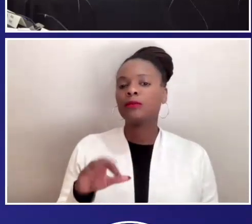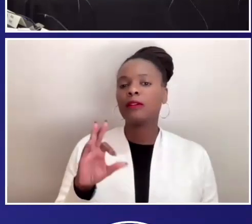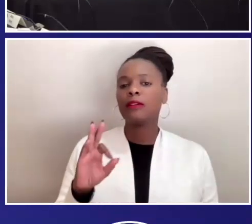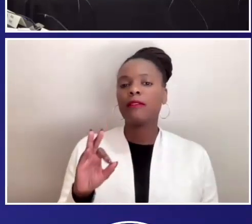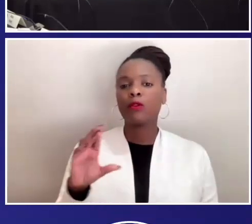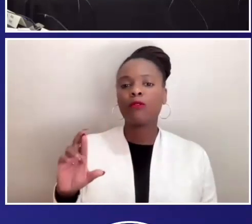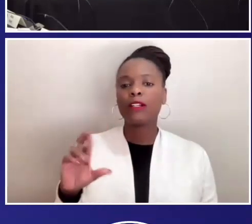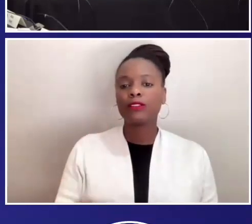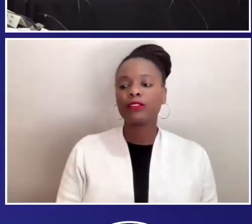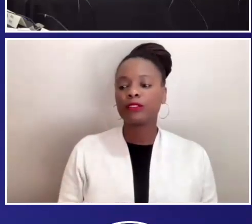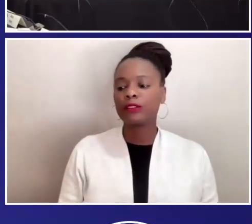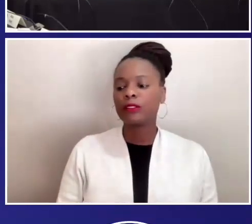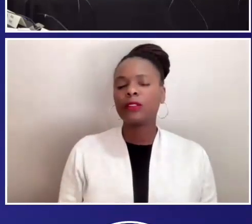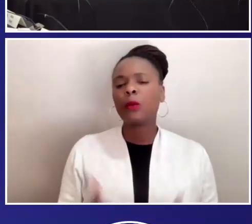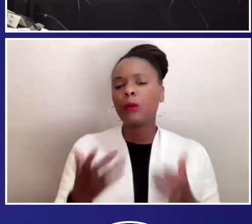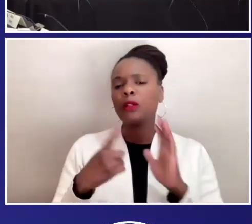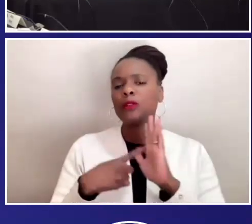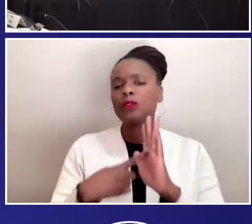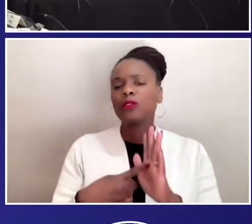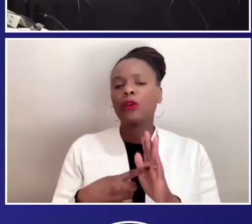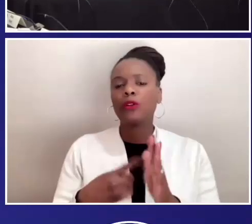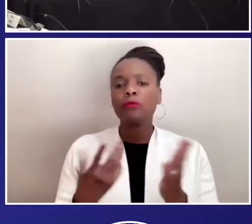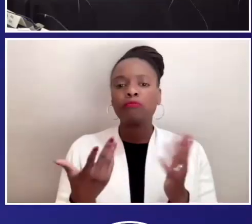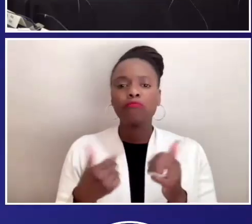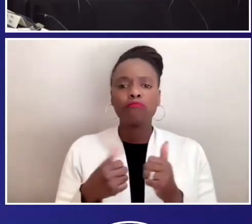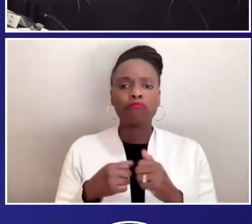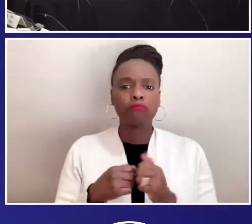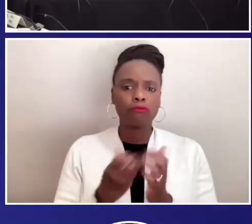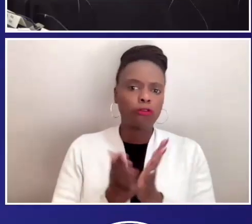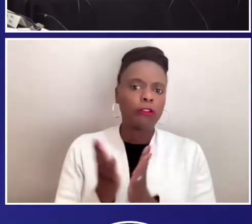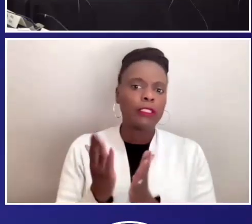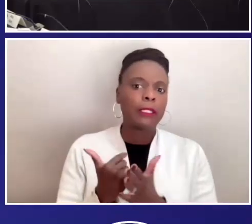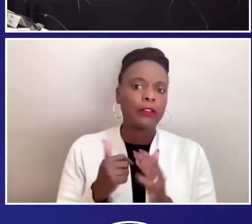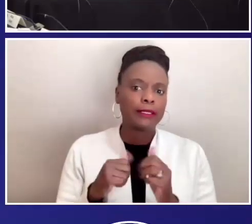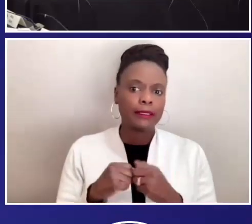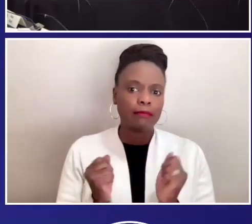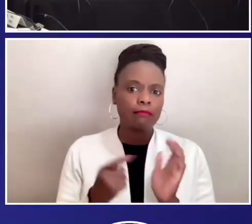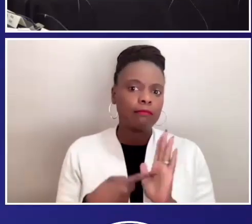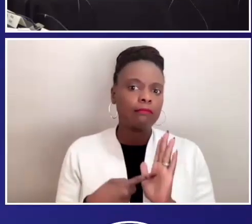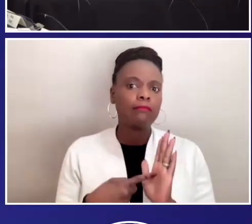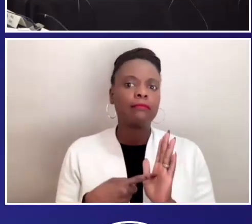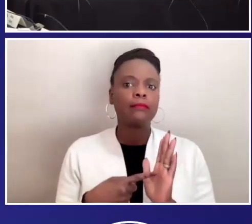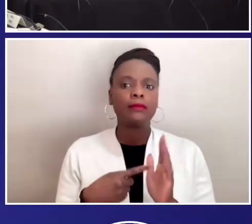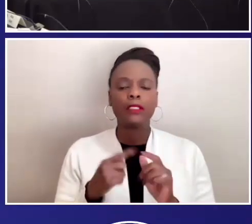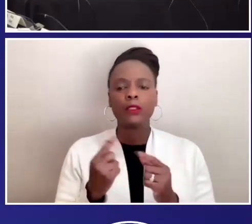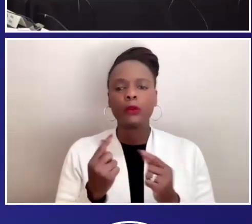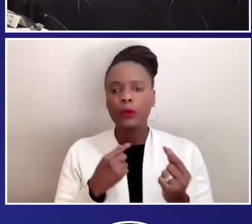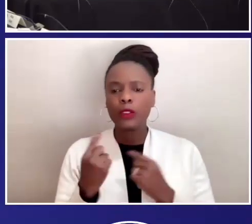we wanted to show you in full transparency, this is what we were doing, so that you would see exactly what you